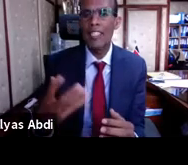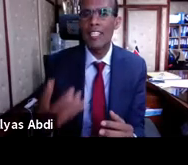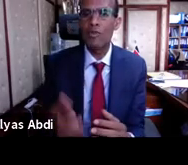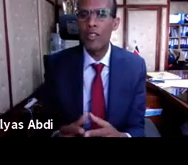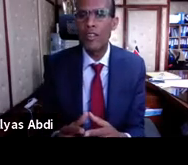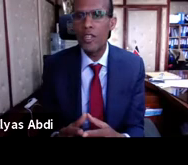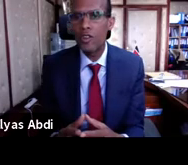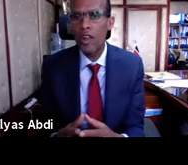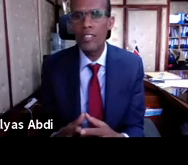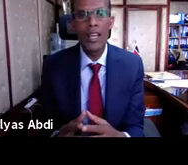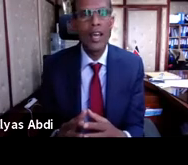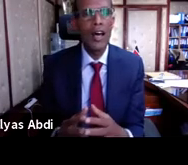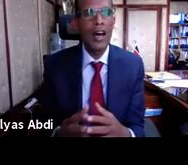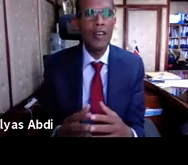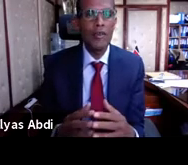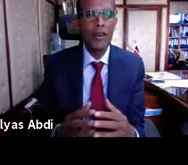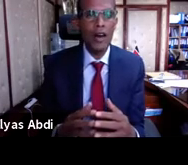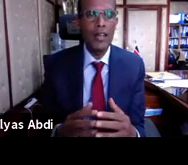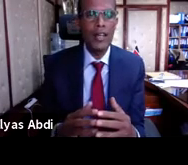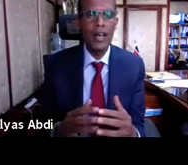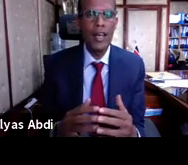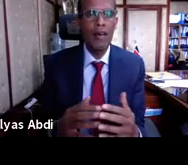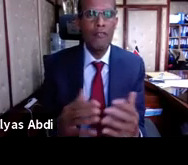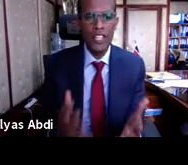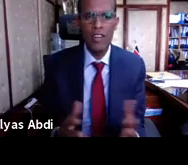tried -- what we give other children, we also give top ups, what we're